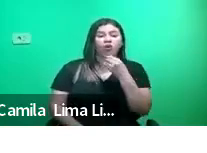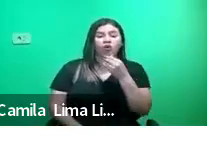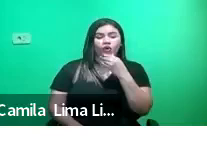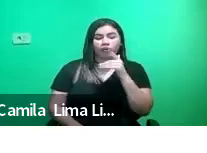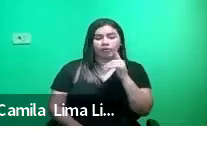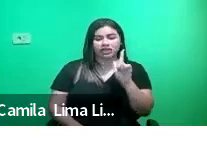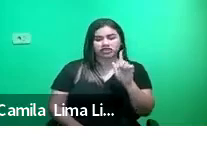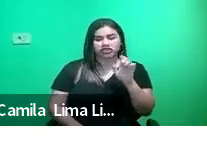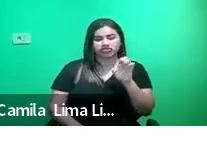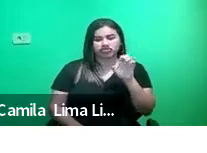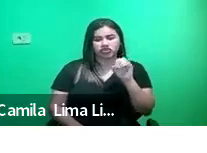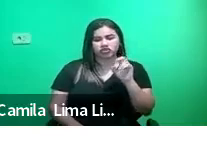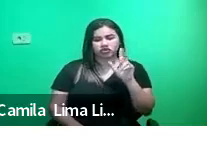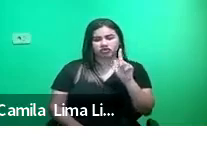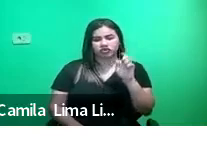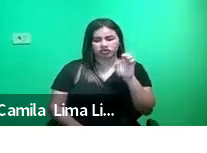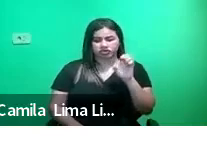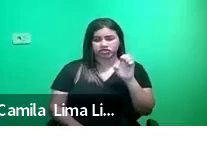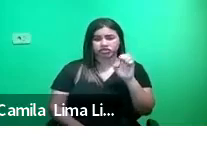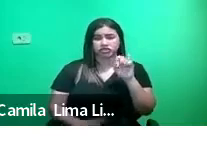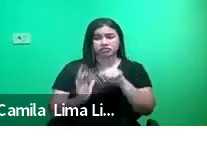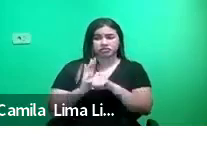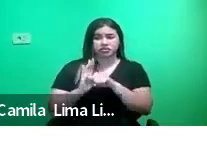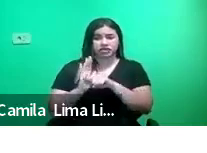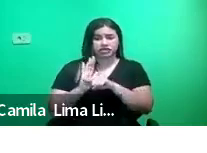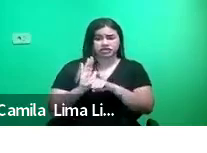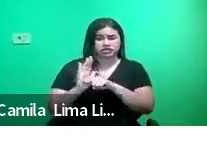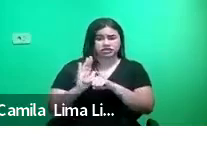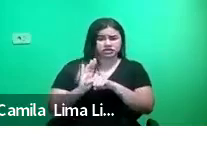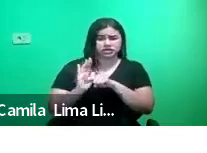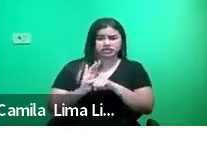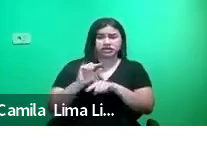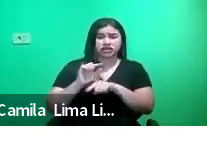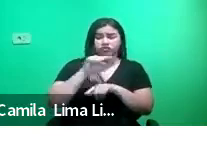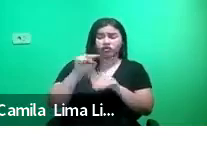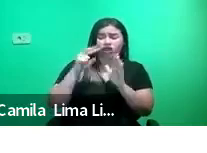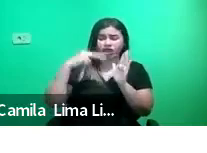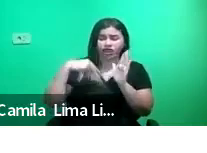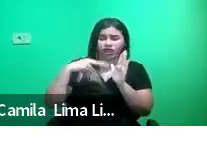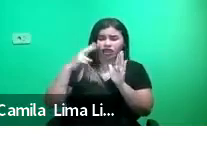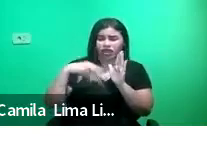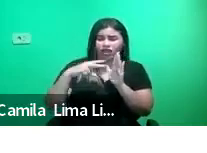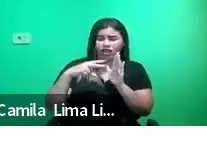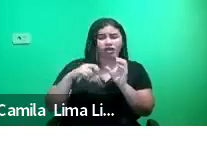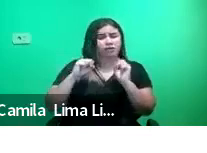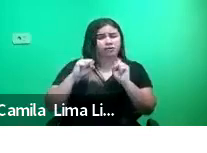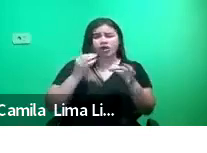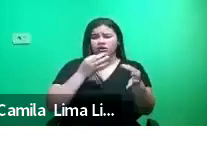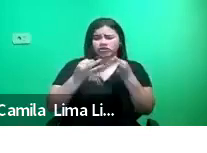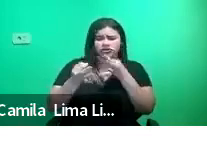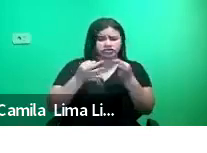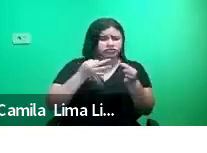much s much as much s much as much open to critical interpretation as any research research.